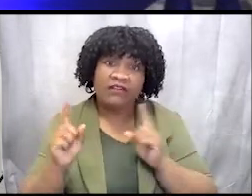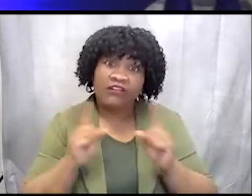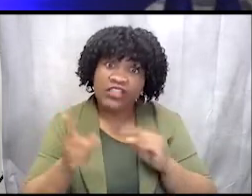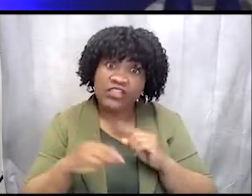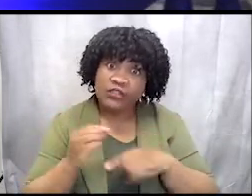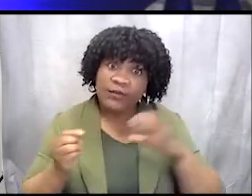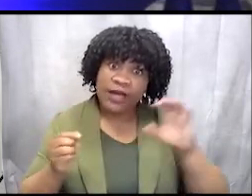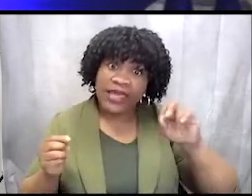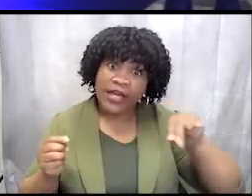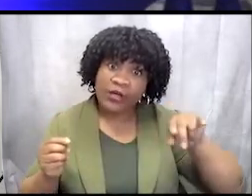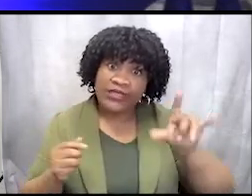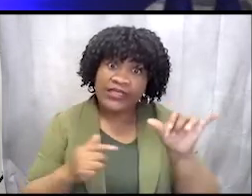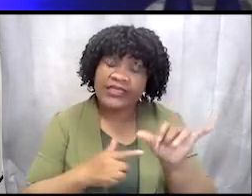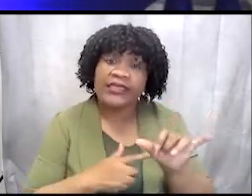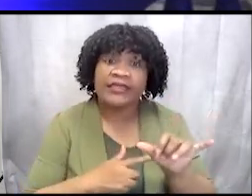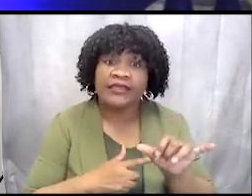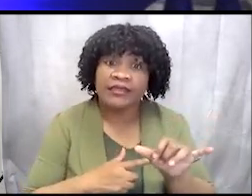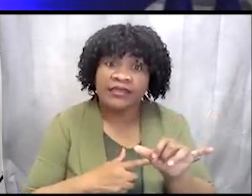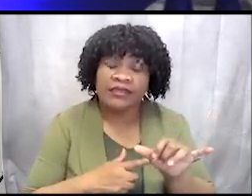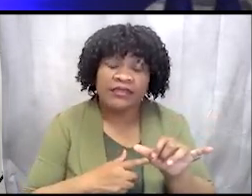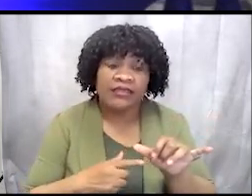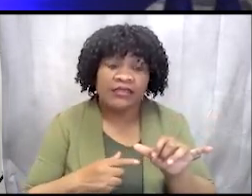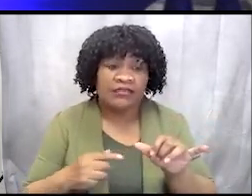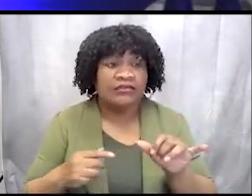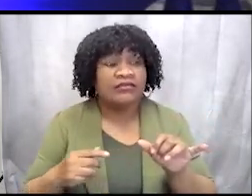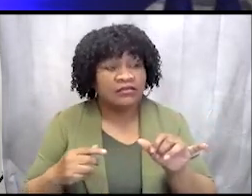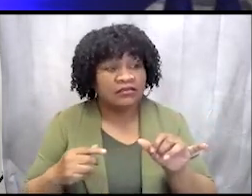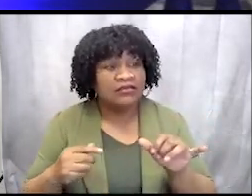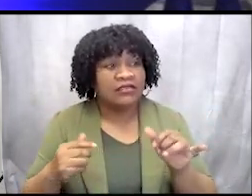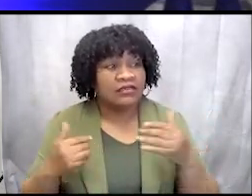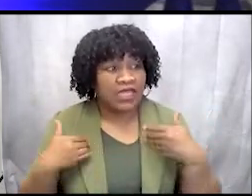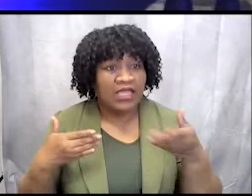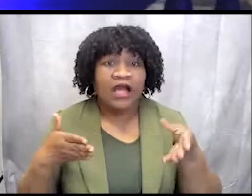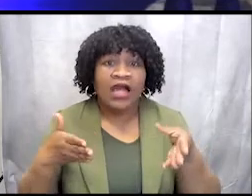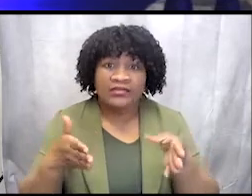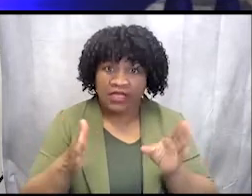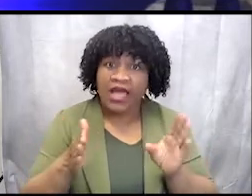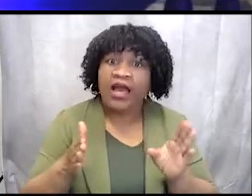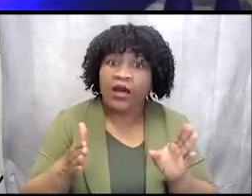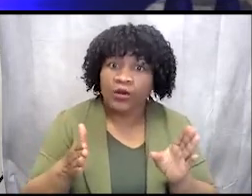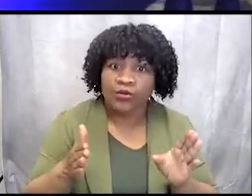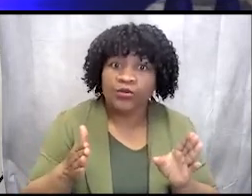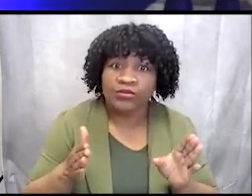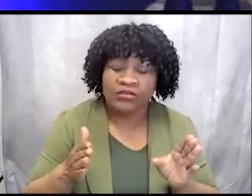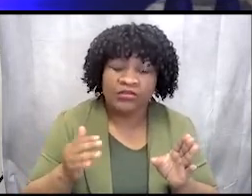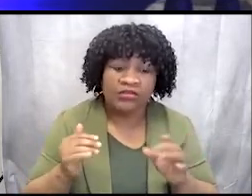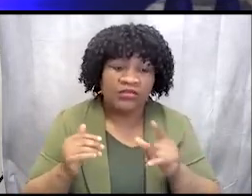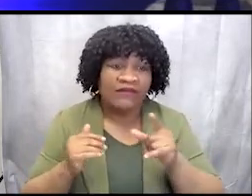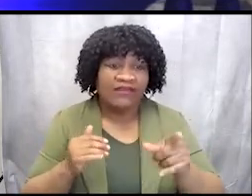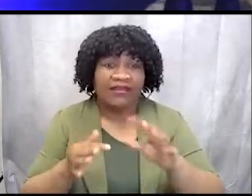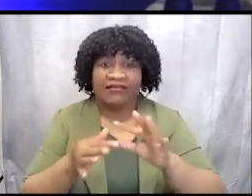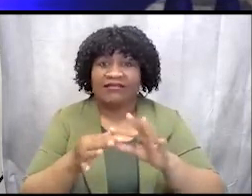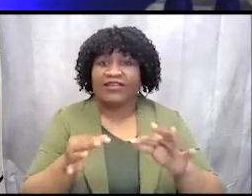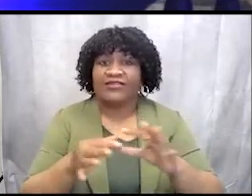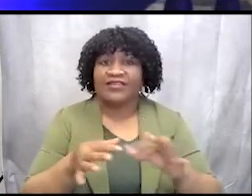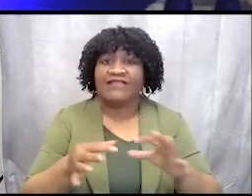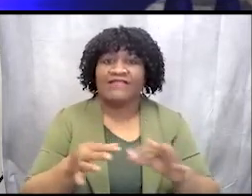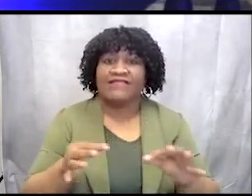about equity, which have allowed the narrative to almost be co-opted.